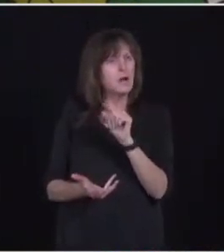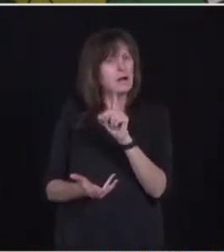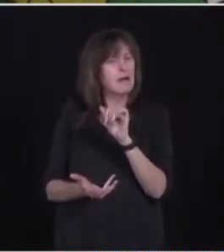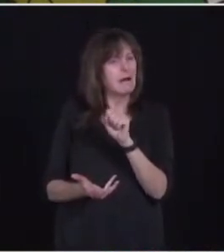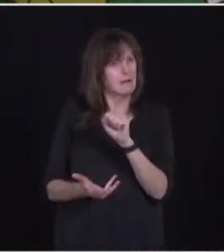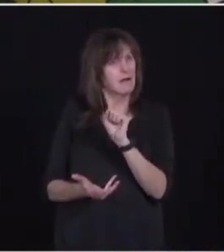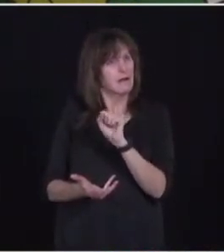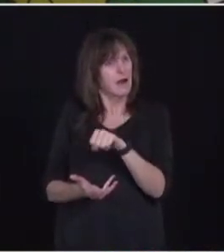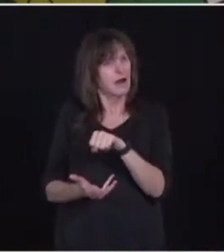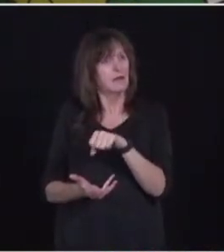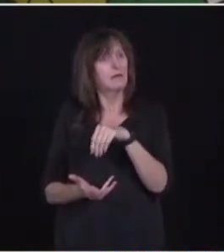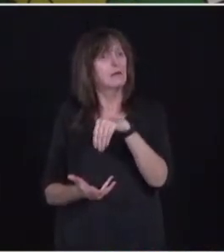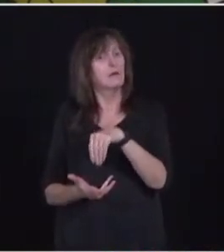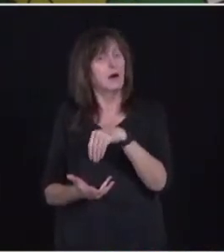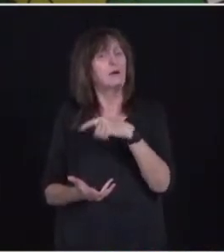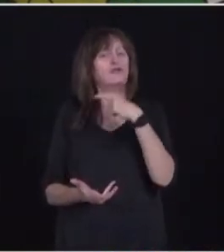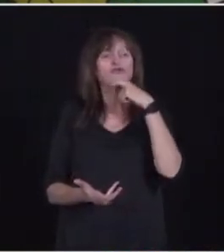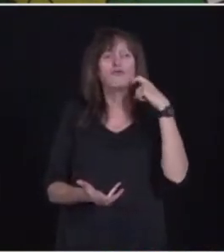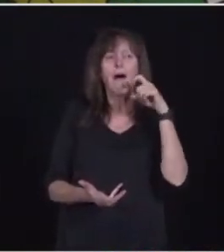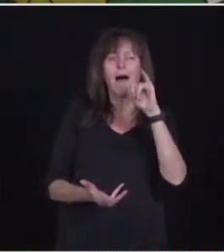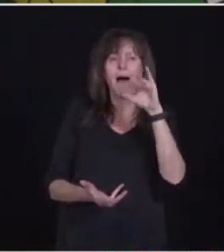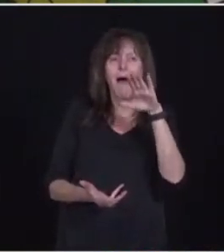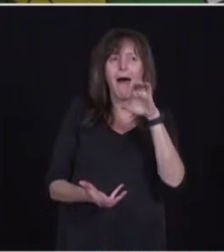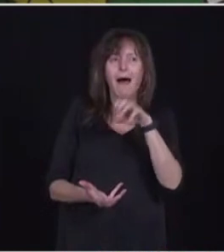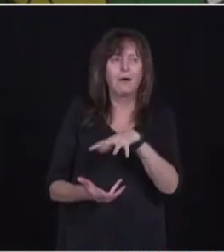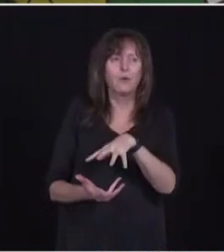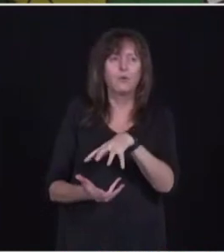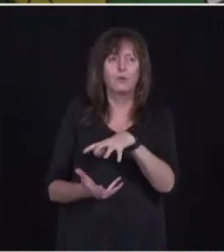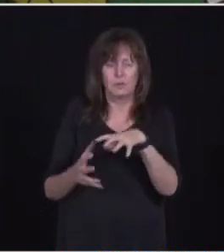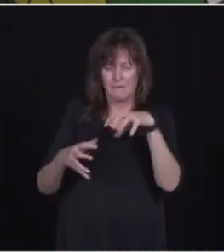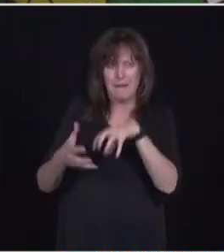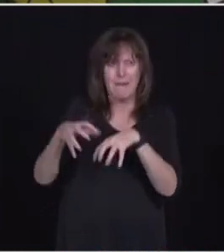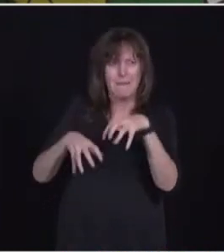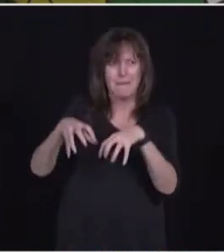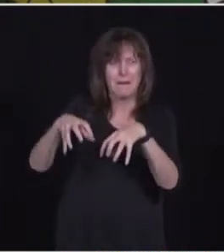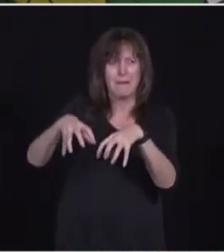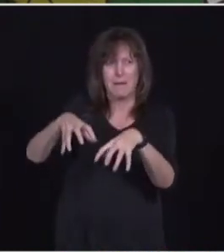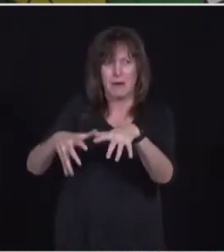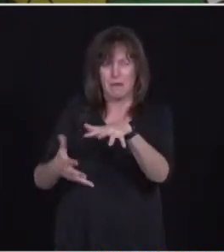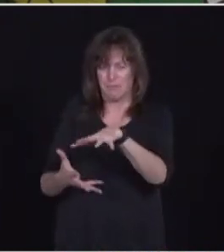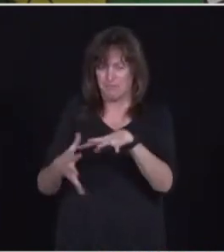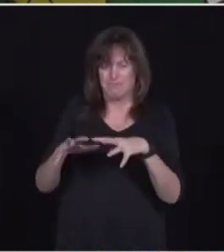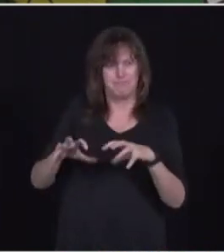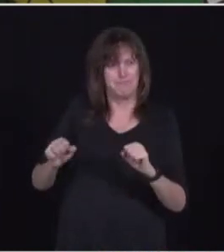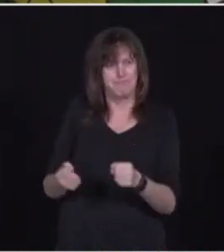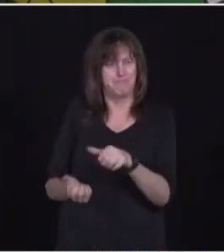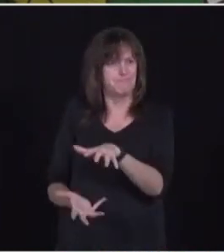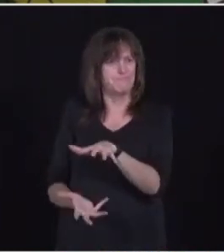, perhaps soon to be 20 days, by replenishing the dry ice which is packed around those 5000 doses.